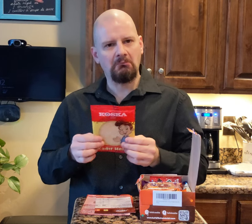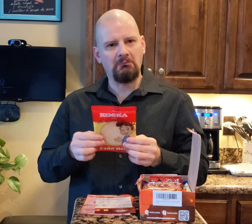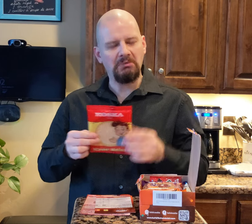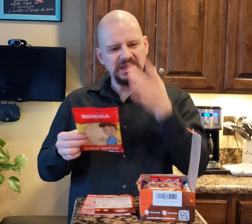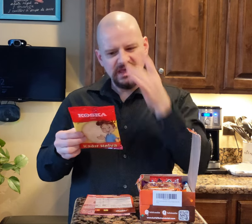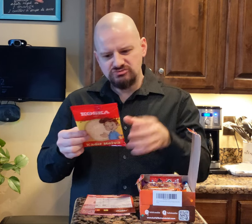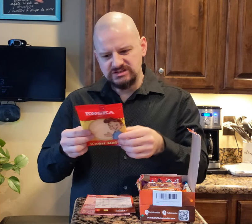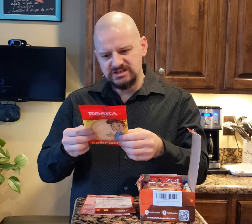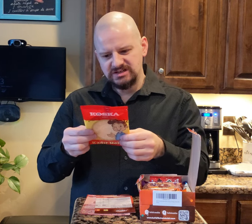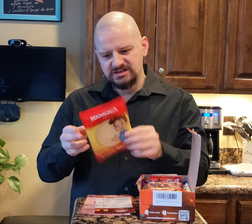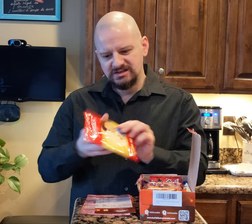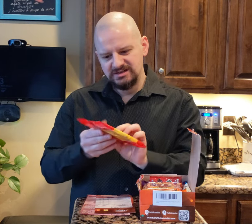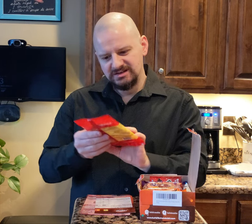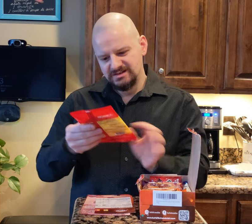That's interesting.